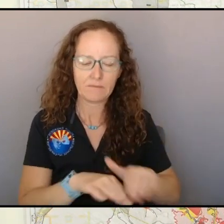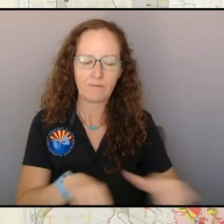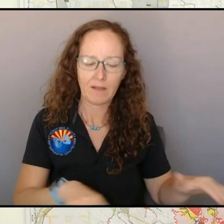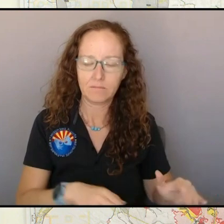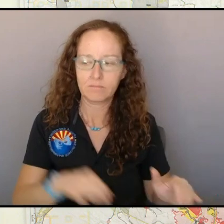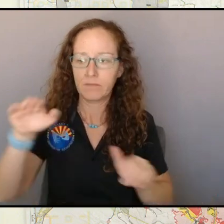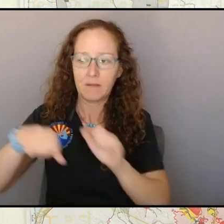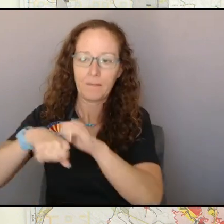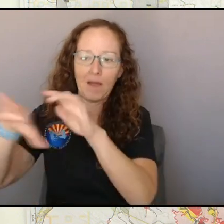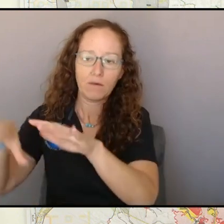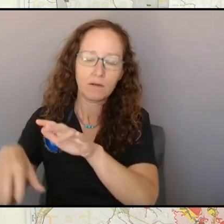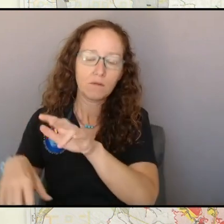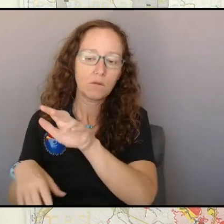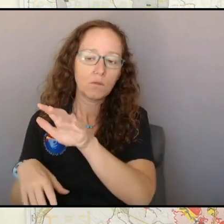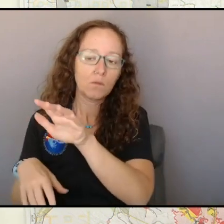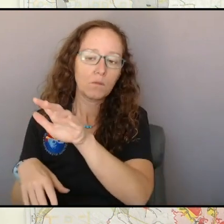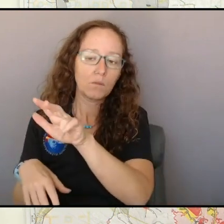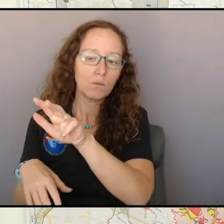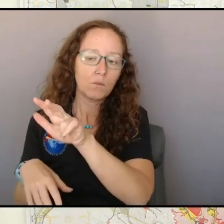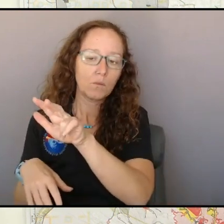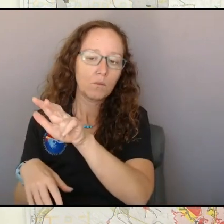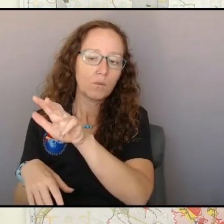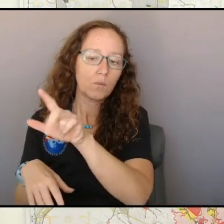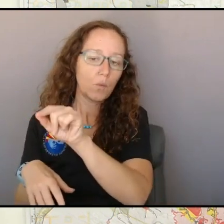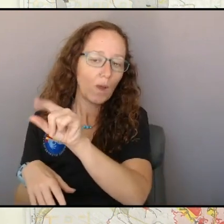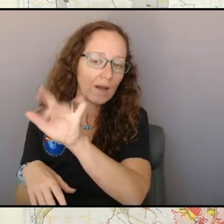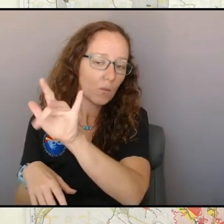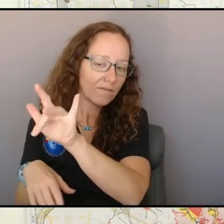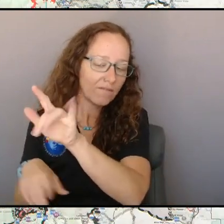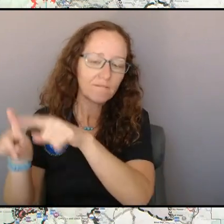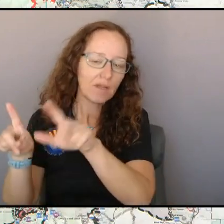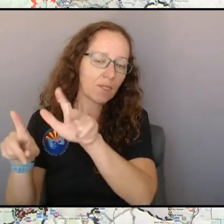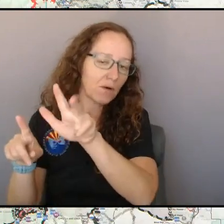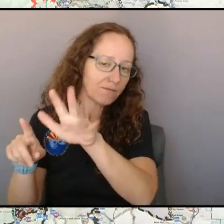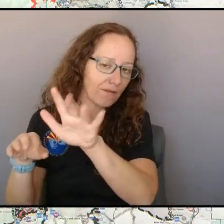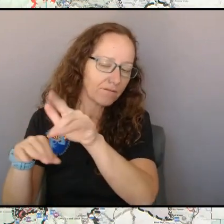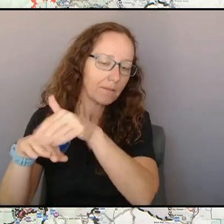we're going to see a lot less wind today. If you're east of the